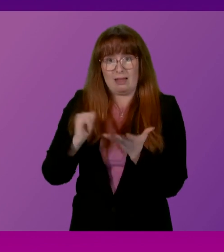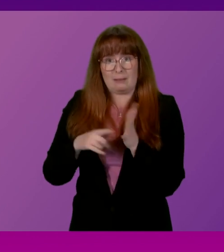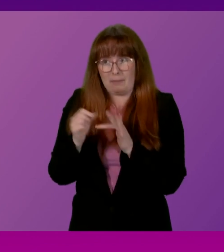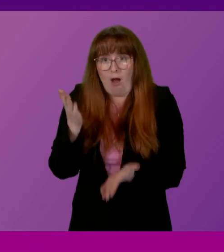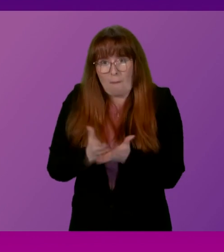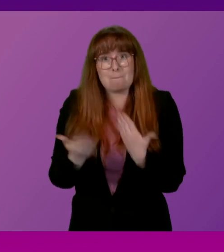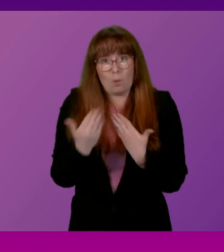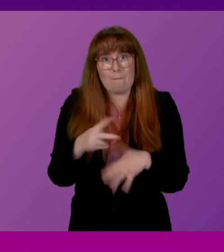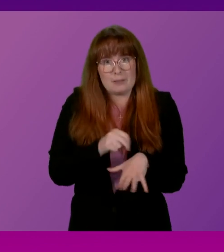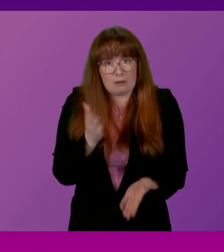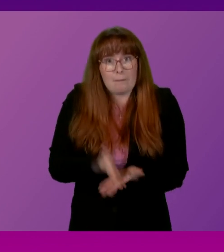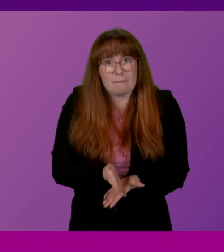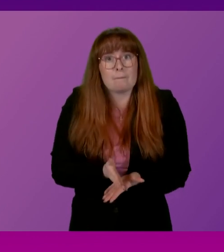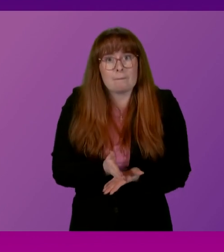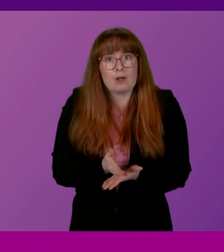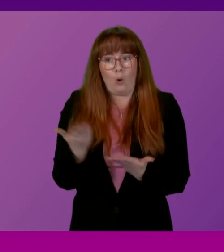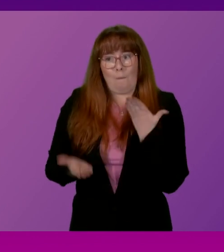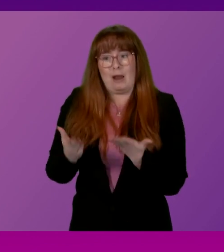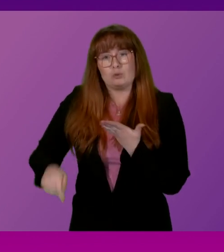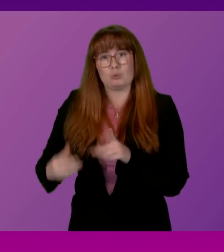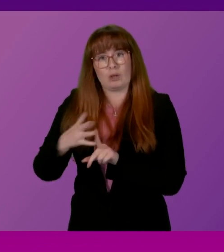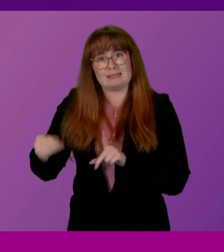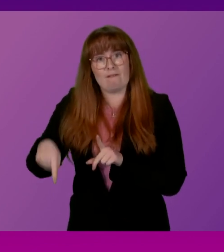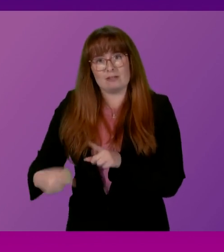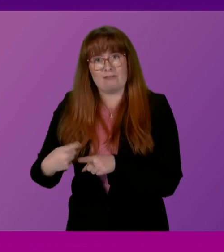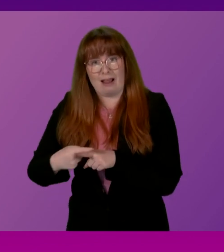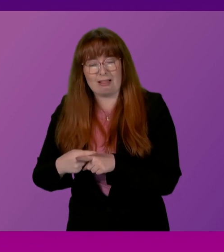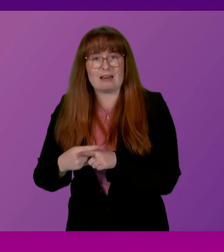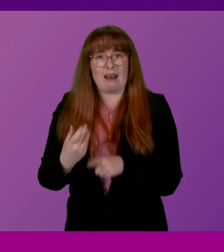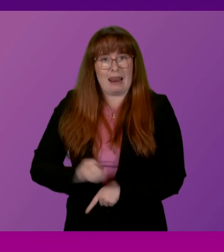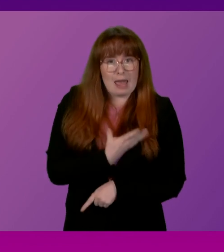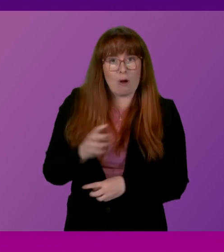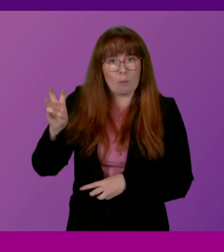In comparison with Conservative-led England or Labour-run Wales, we have more officers per head.